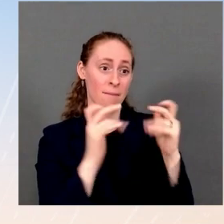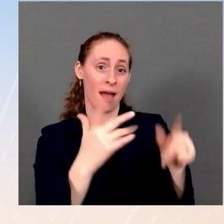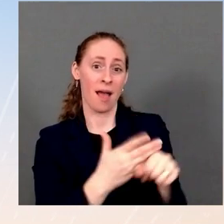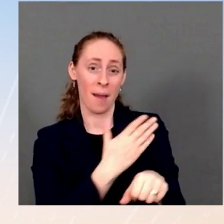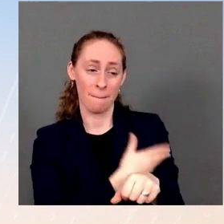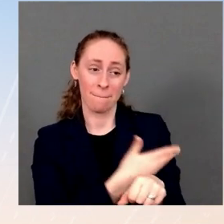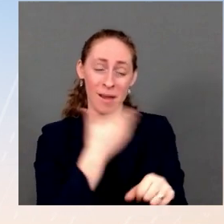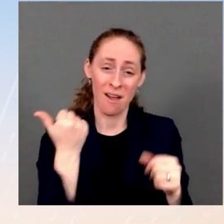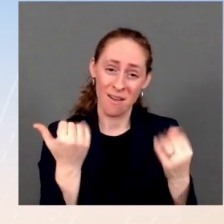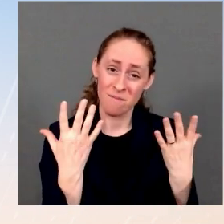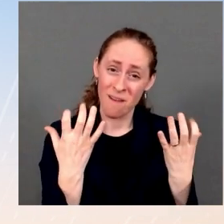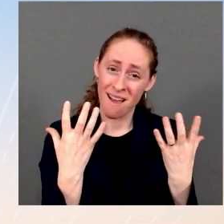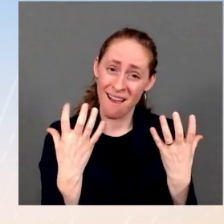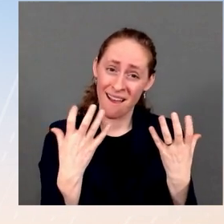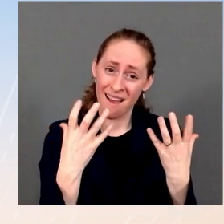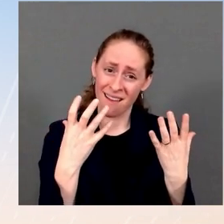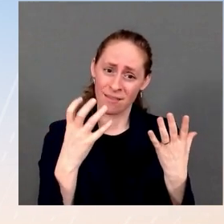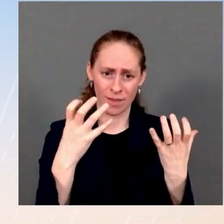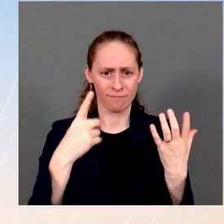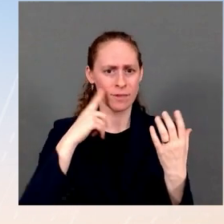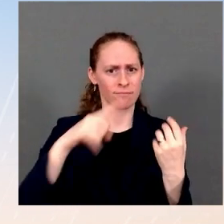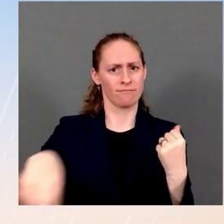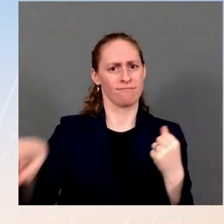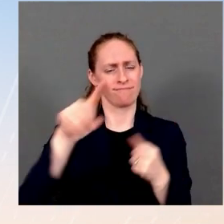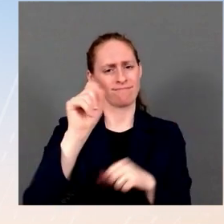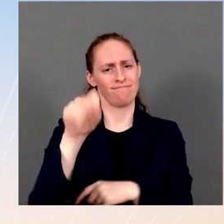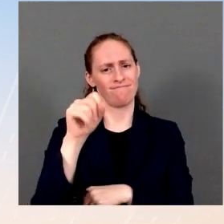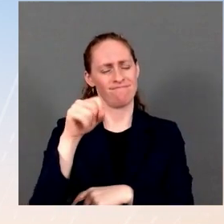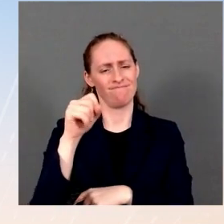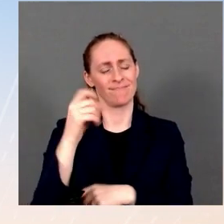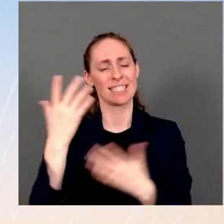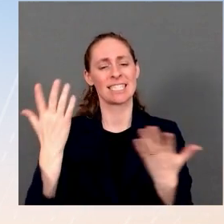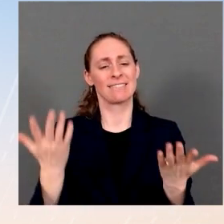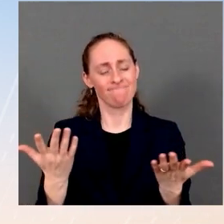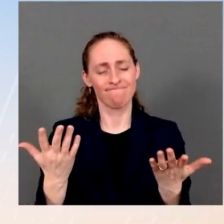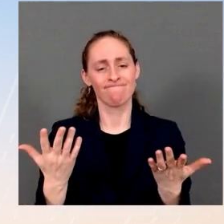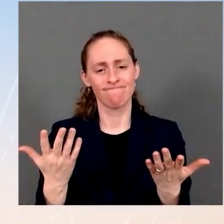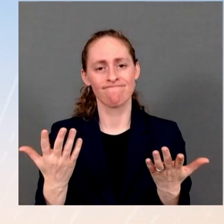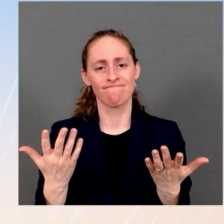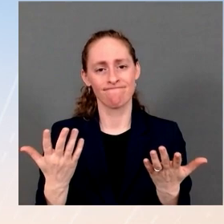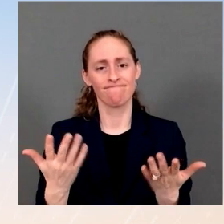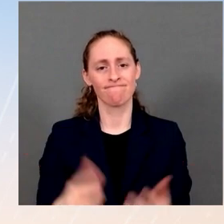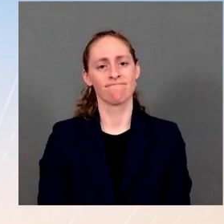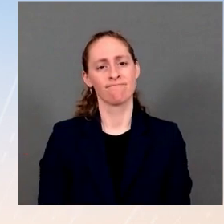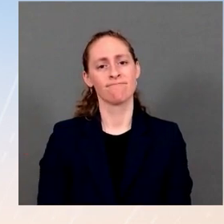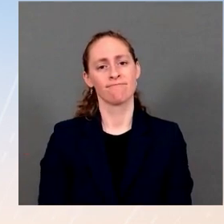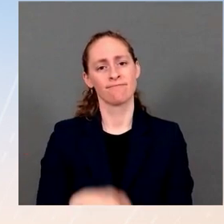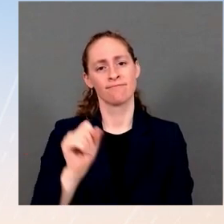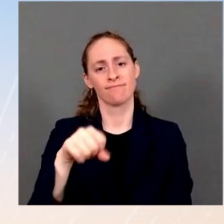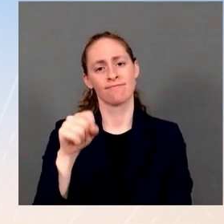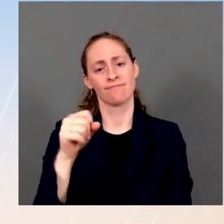But we understand that it's going to take a -- it's going to take time, and we're going to -- but we're going to continue doing the work. The Press: Thanks, Karine.